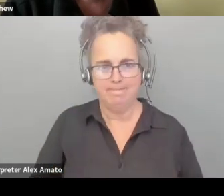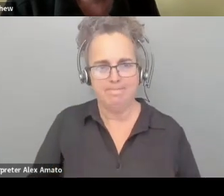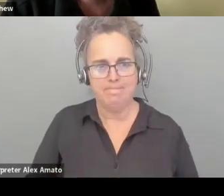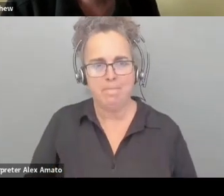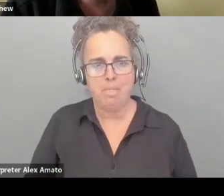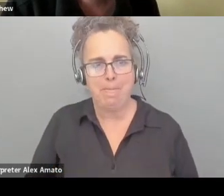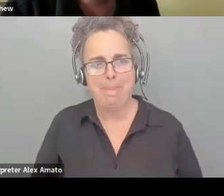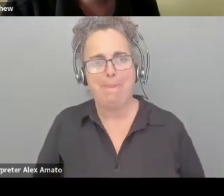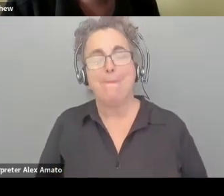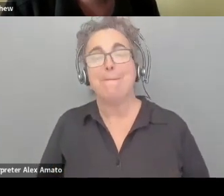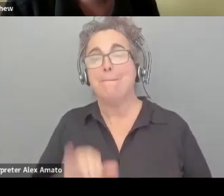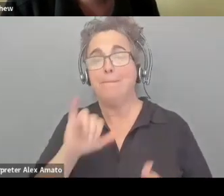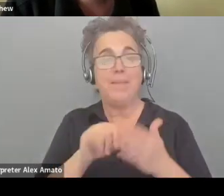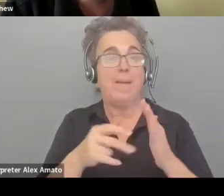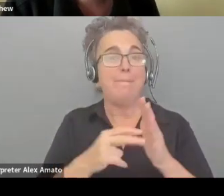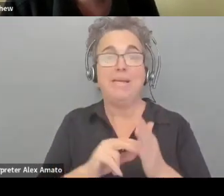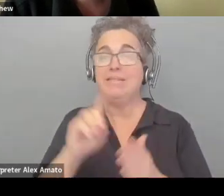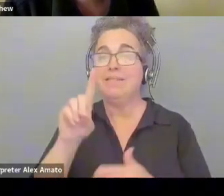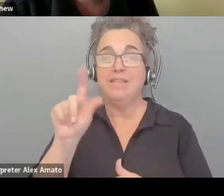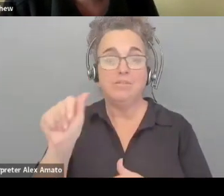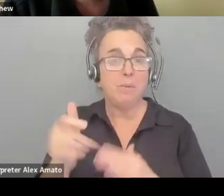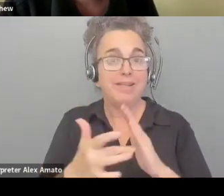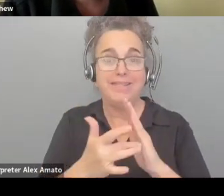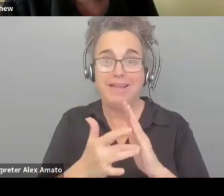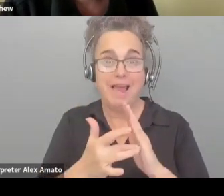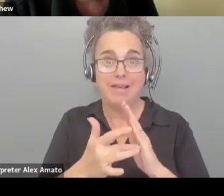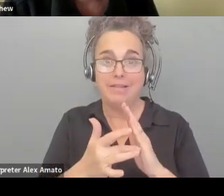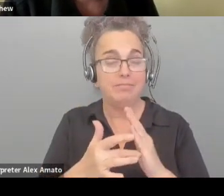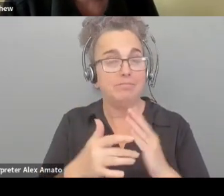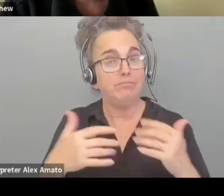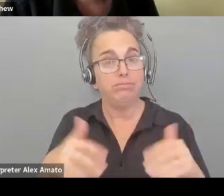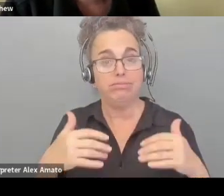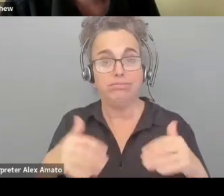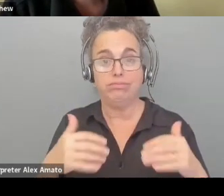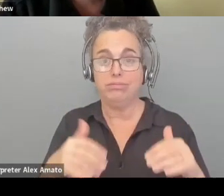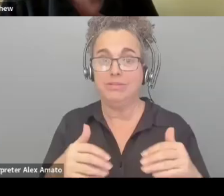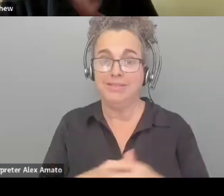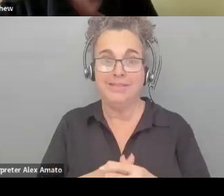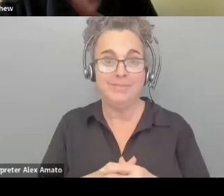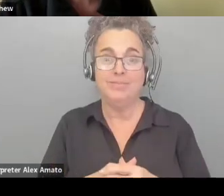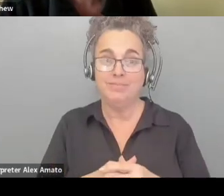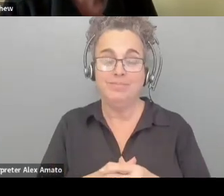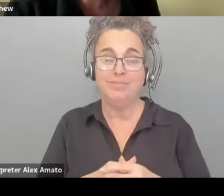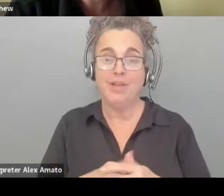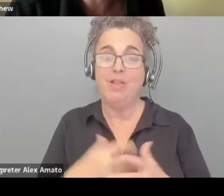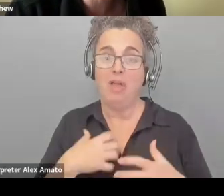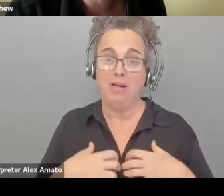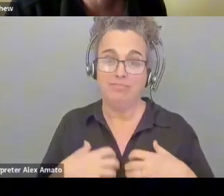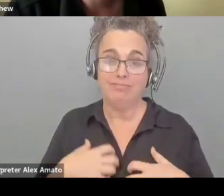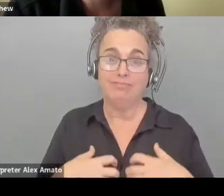This means that disability tech work is really morally fraught, right? I'm, I'm so thrilled you're here at Teach Access.